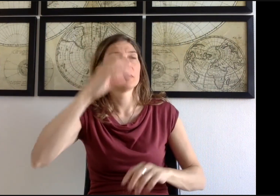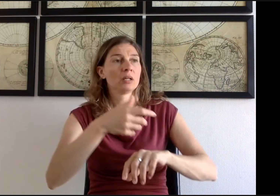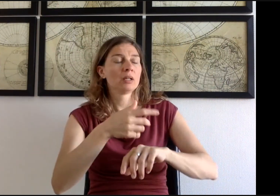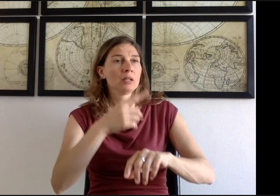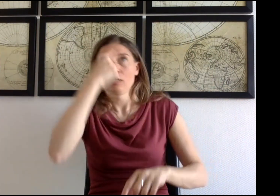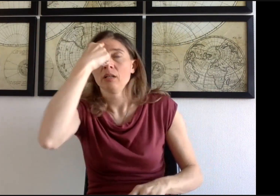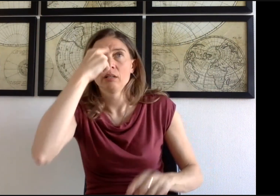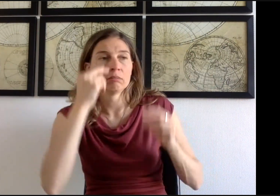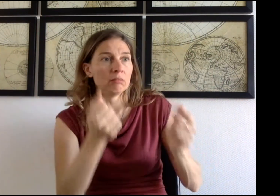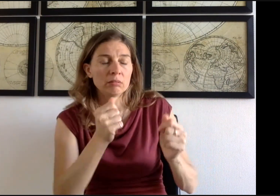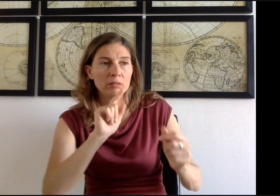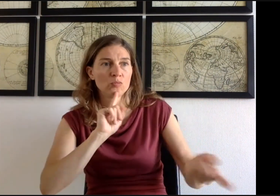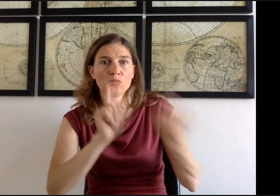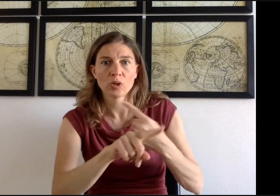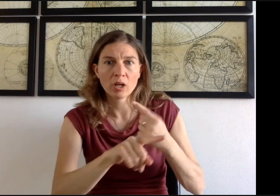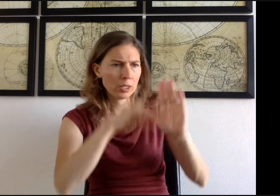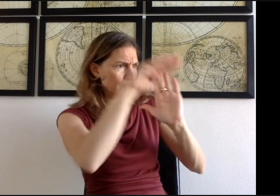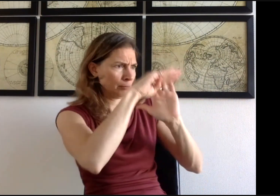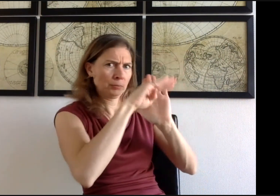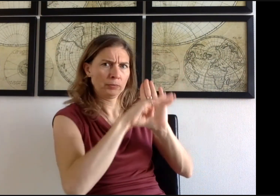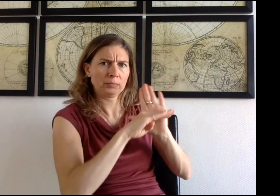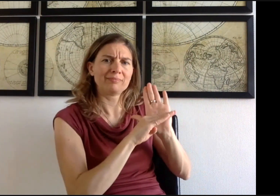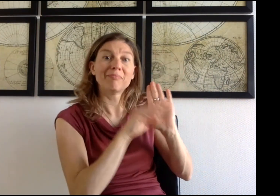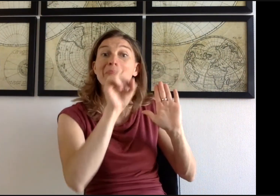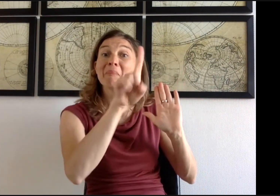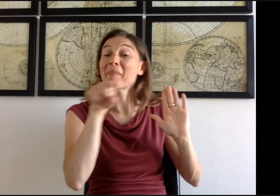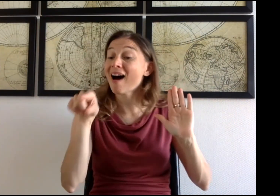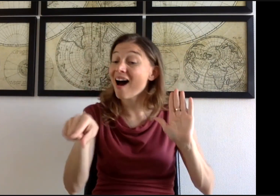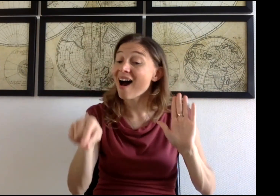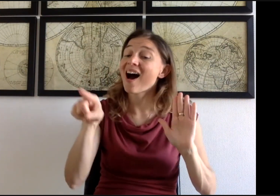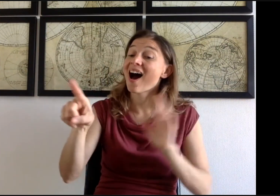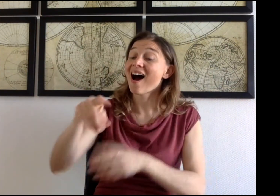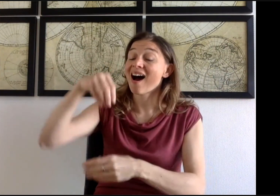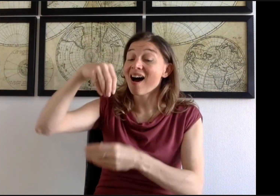to Luisa or to Giampiero or Ana. Maybe they want to compliment.